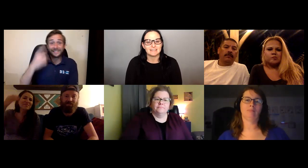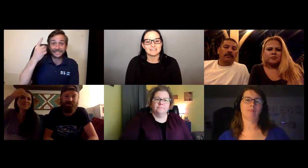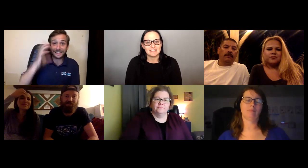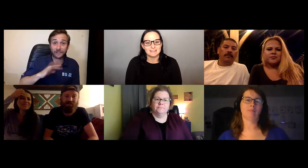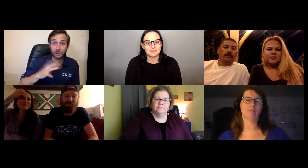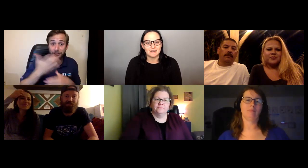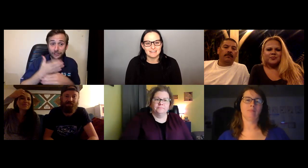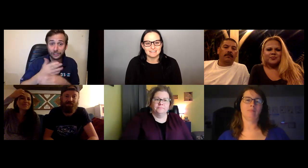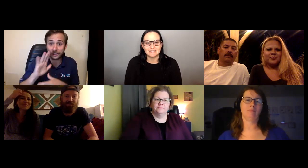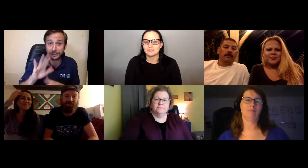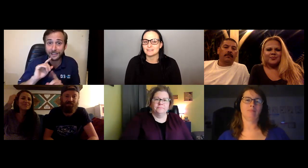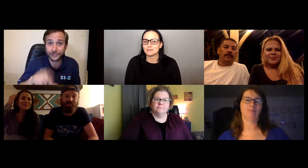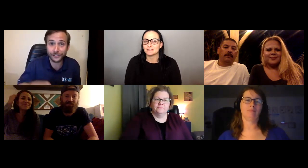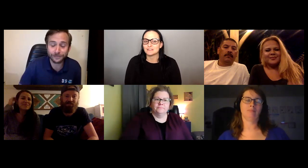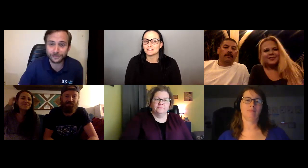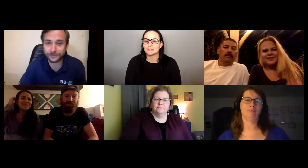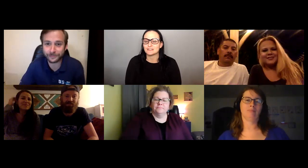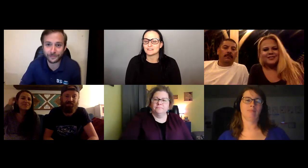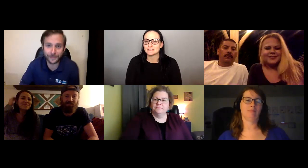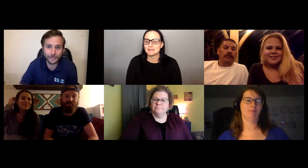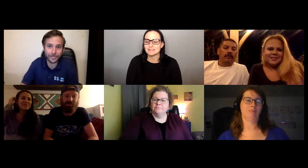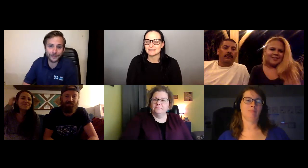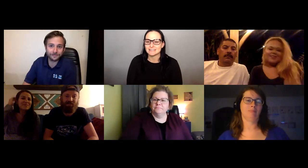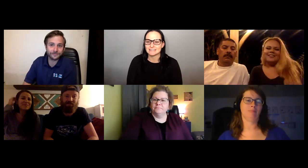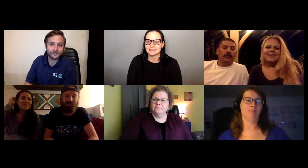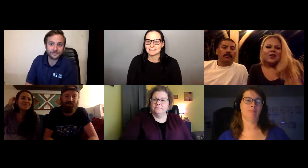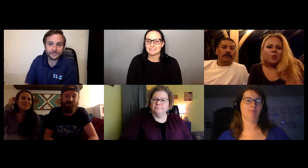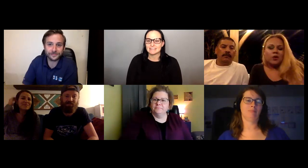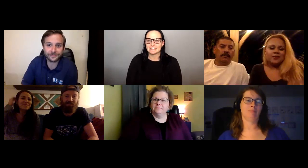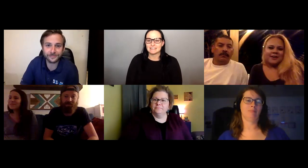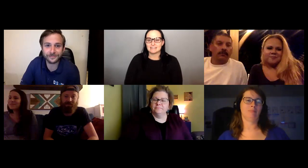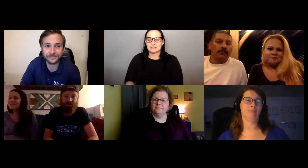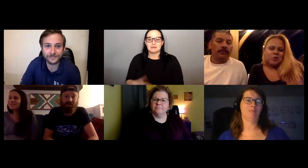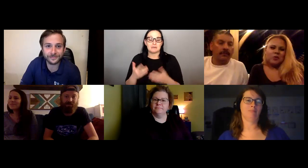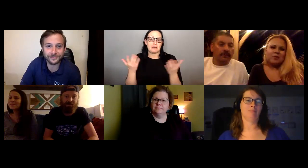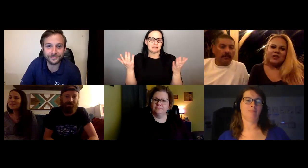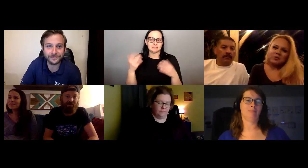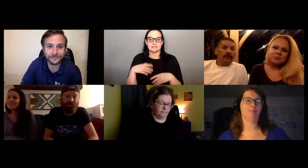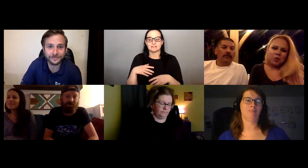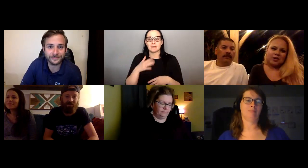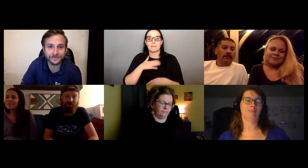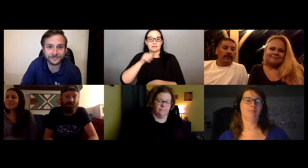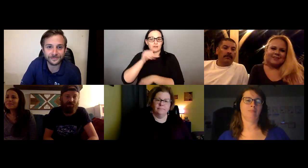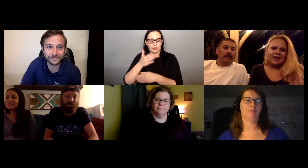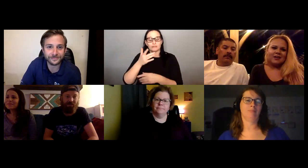saying that's great delfina do you want to share your response